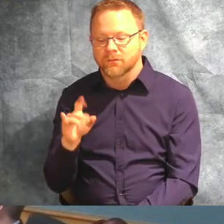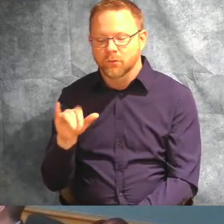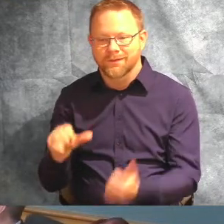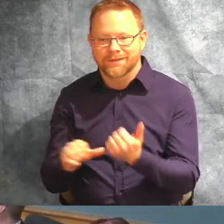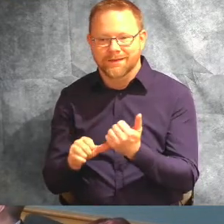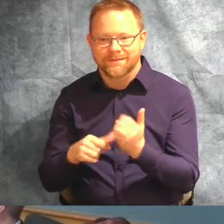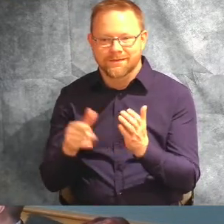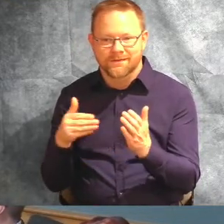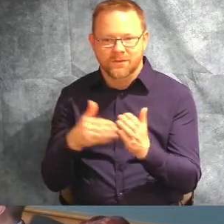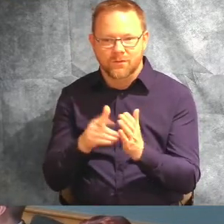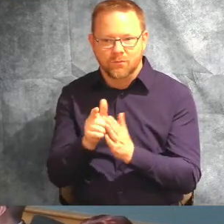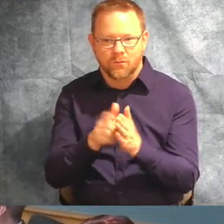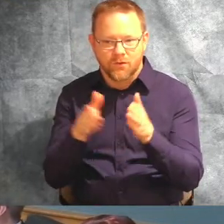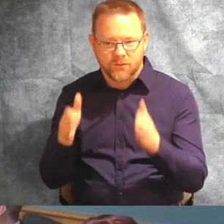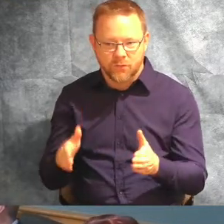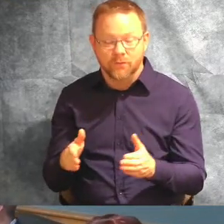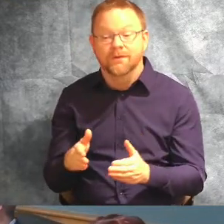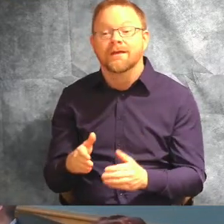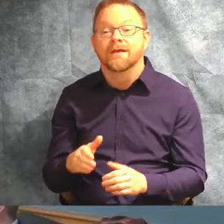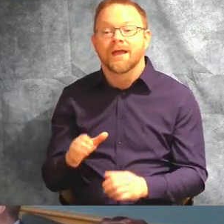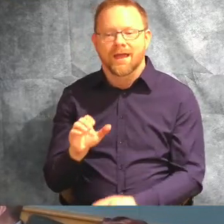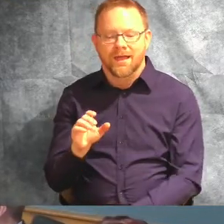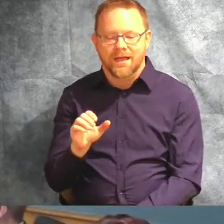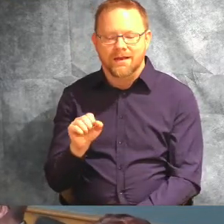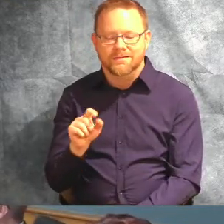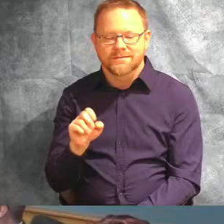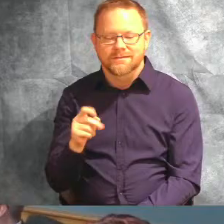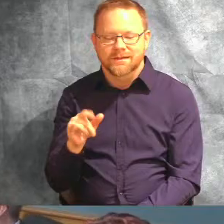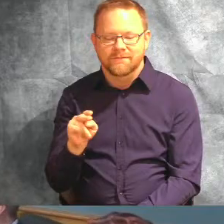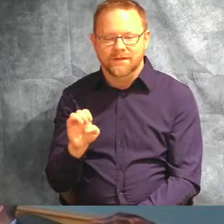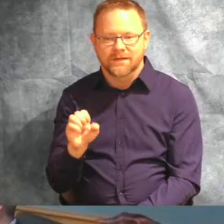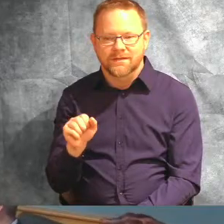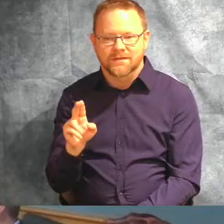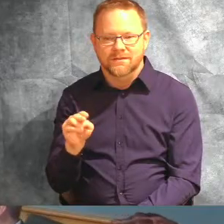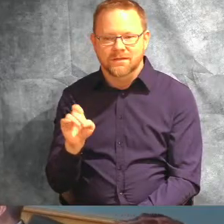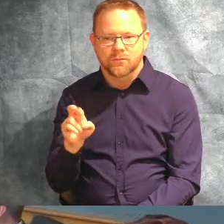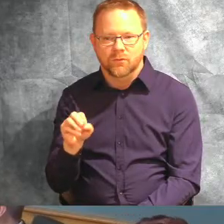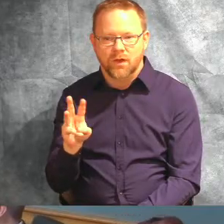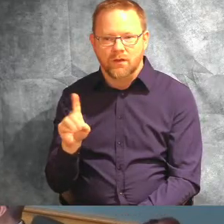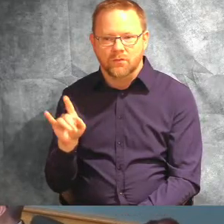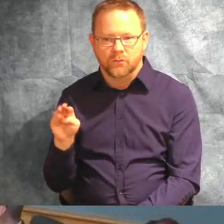Stephanie Summerow Dumas, President of the Board. I'd like to make a motion to approve the minutes